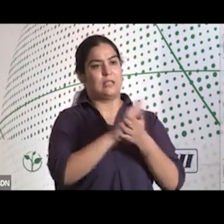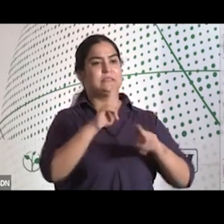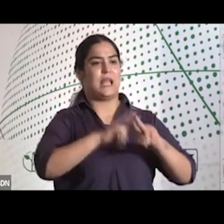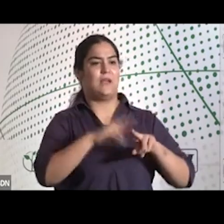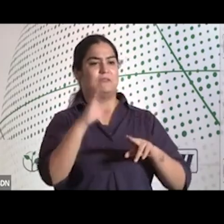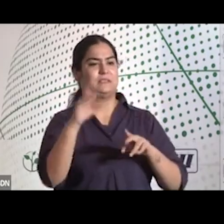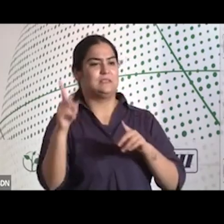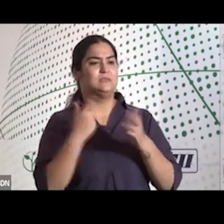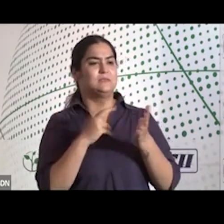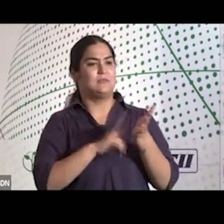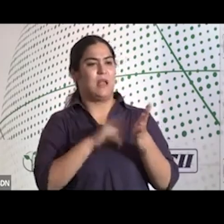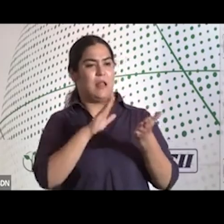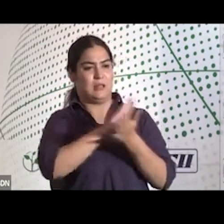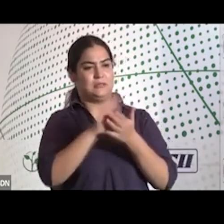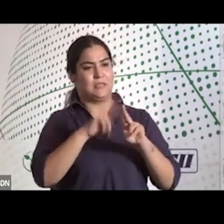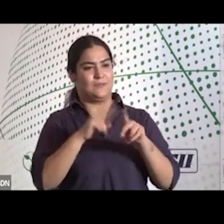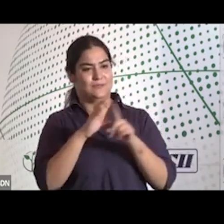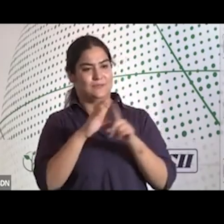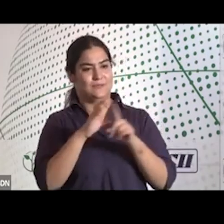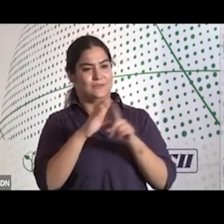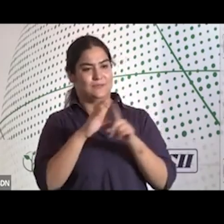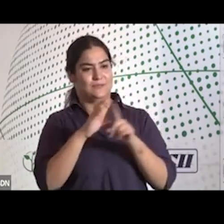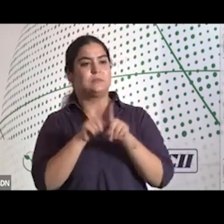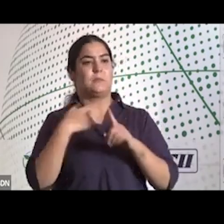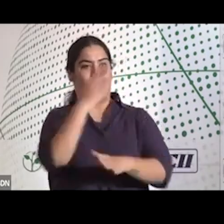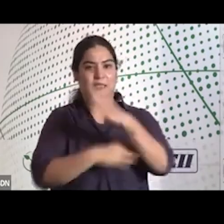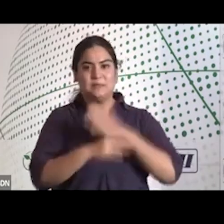So they give out 10,000 loans last year to persons